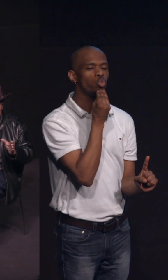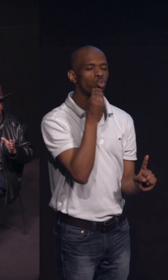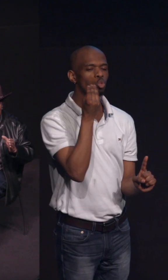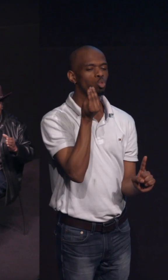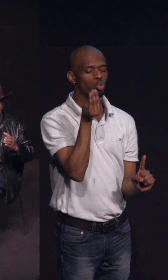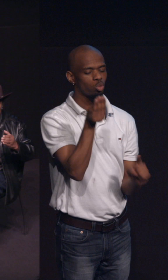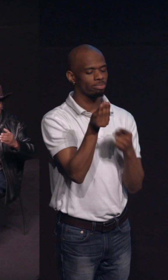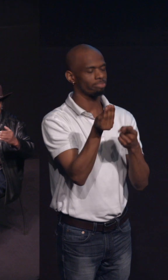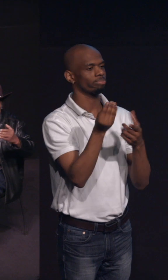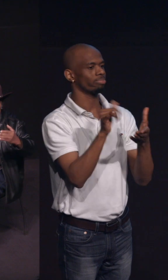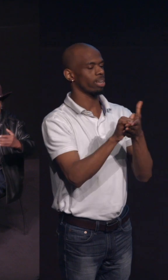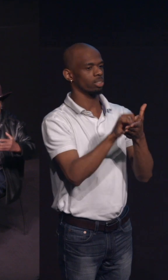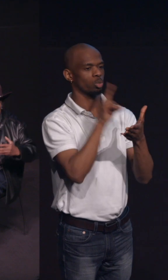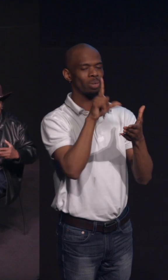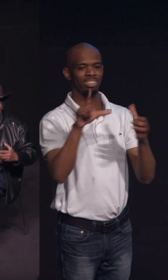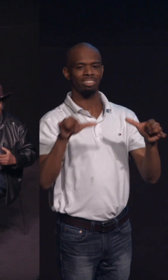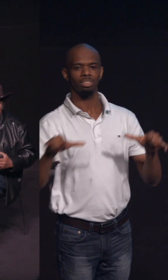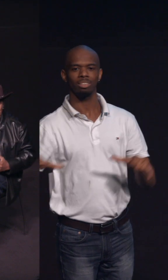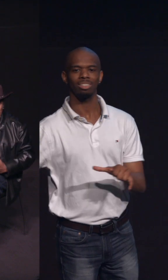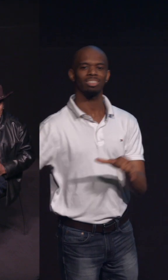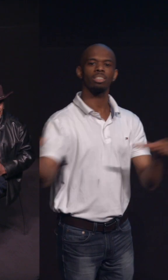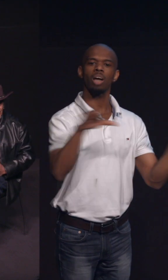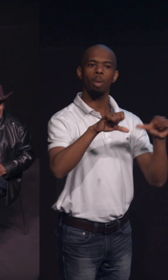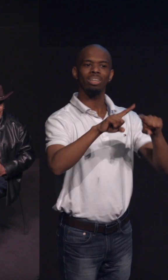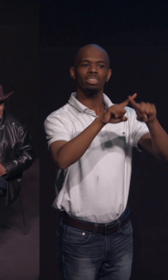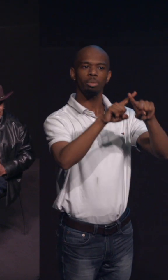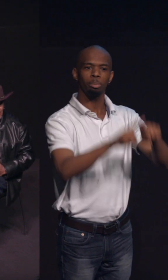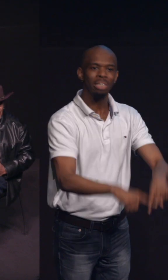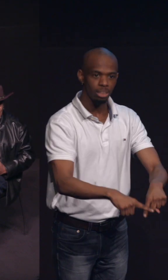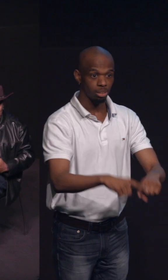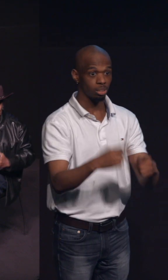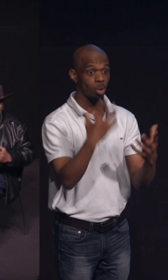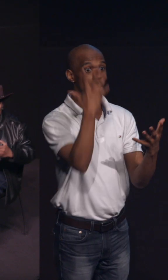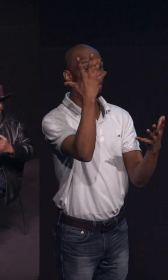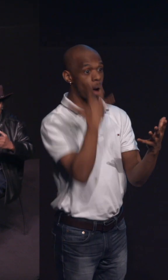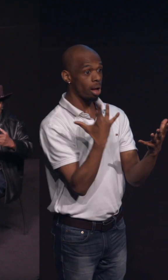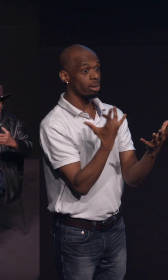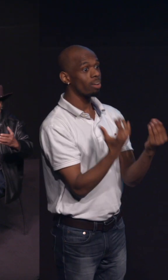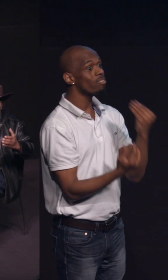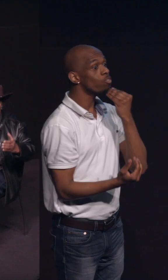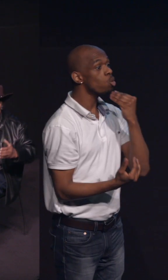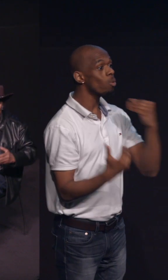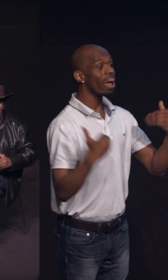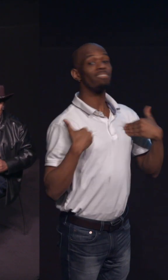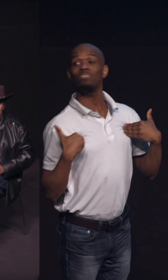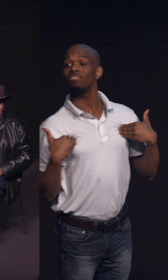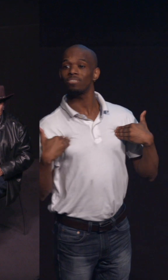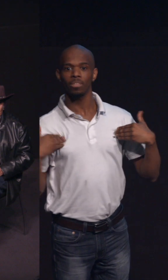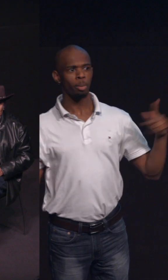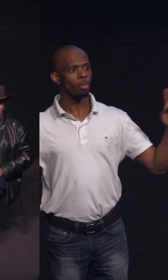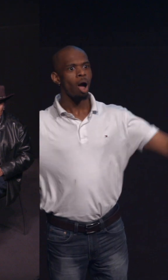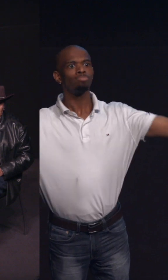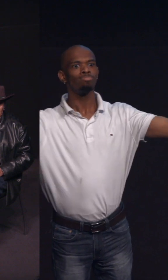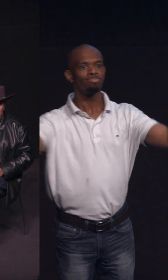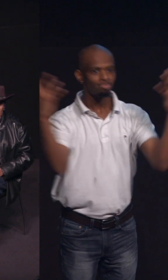because when you-- we eat together, we're at peace, right? When we are taking care of the ones who can't feed that are hungry.